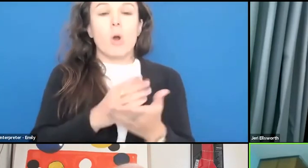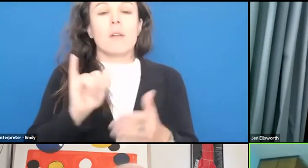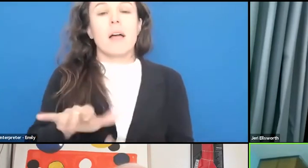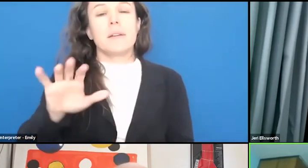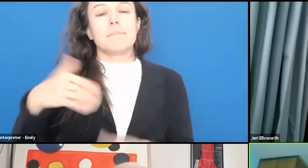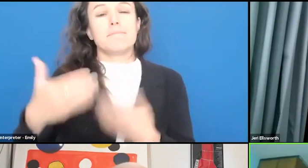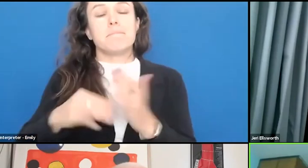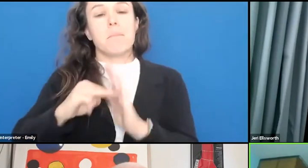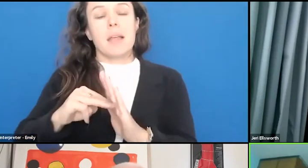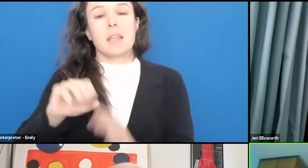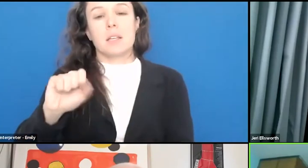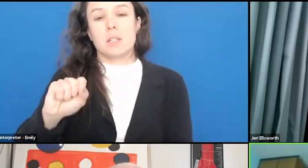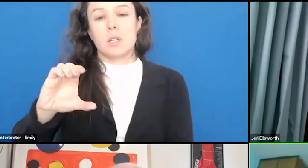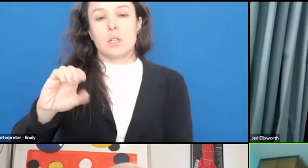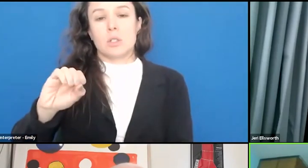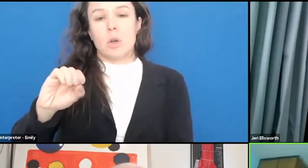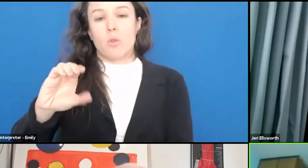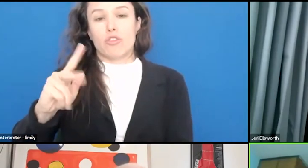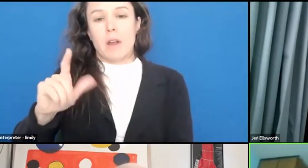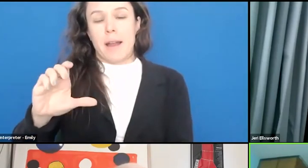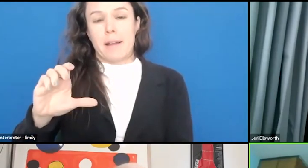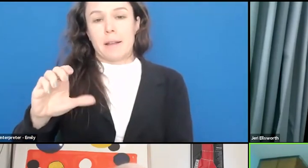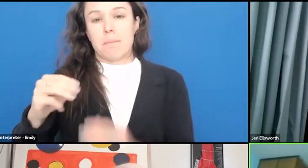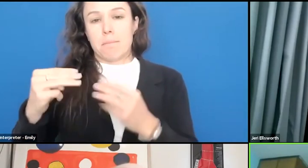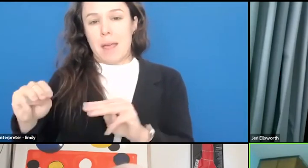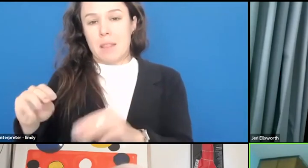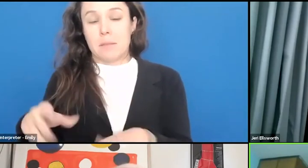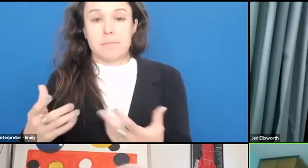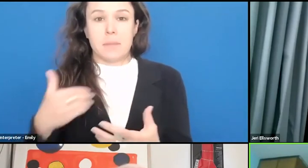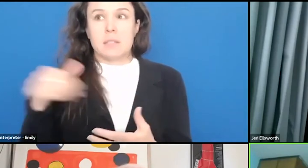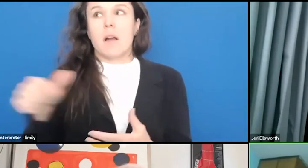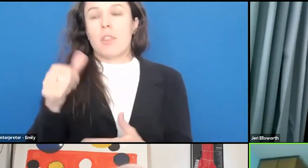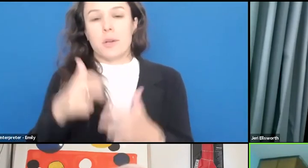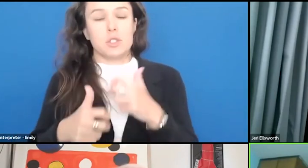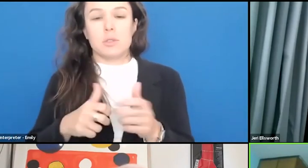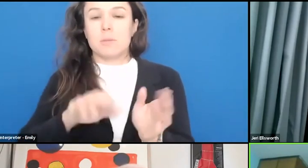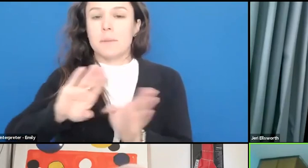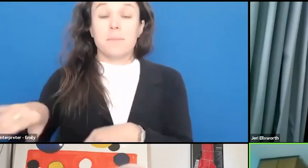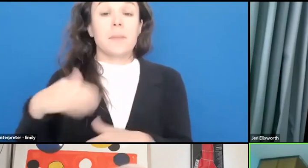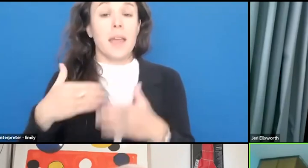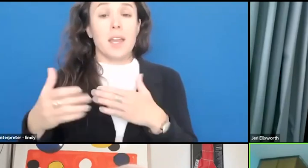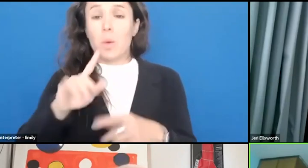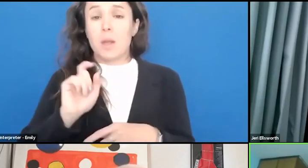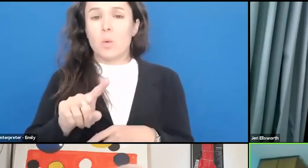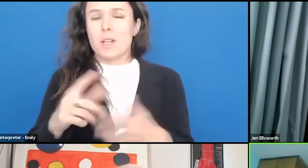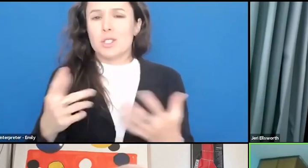problem issues probably -- so the question is what interface brings us to fidelity and competence,